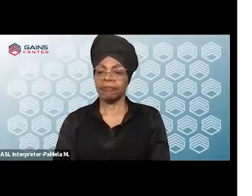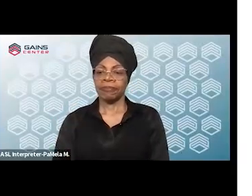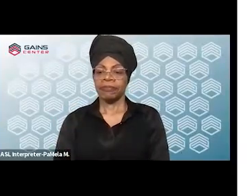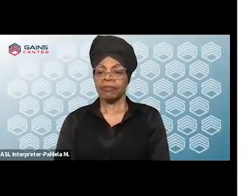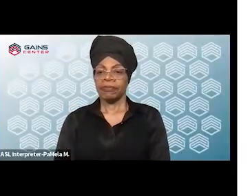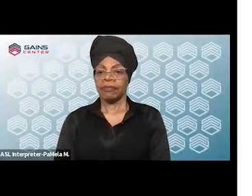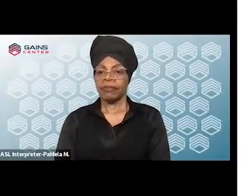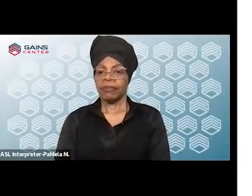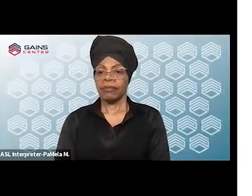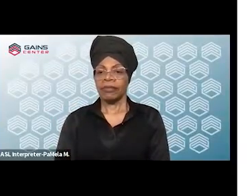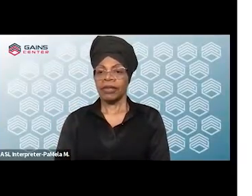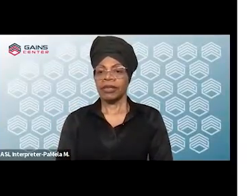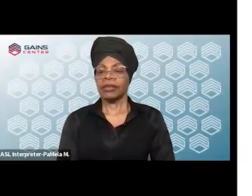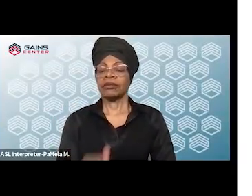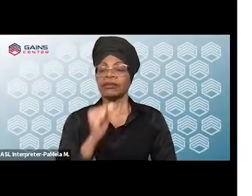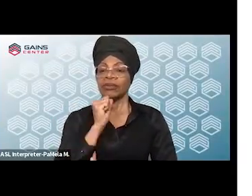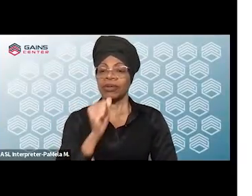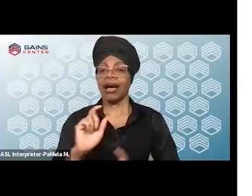to not give a drug test,